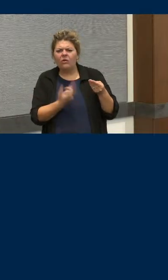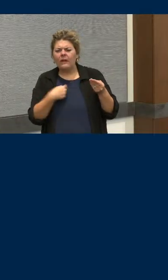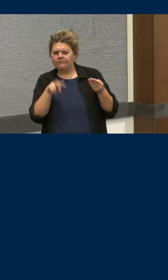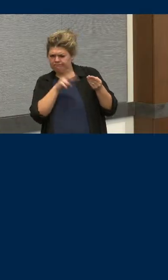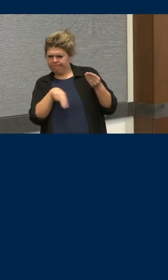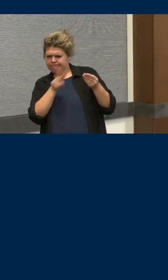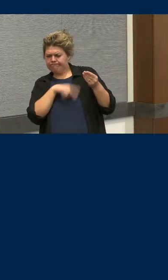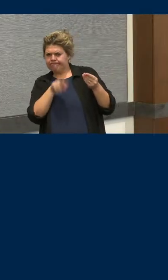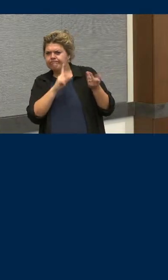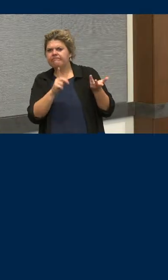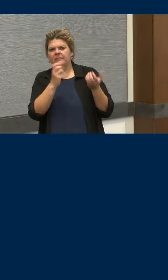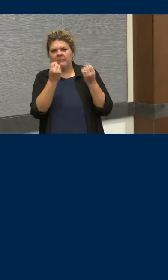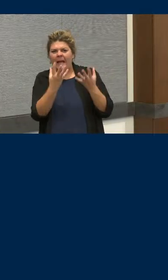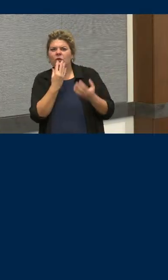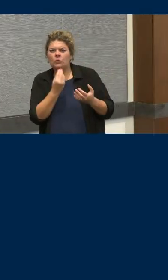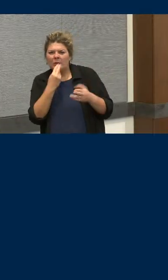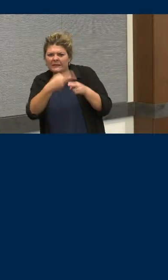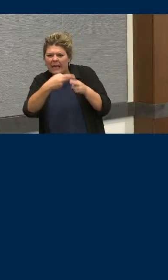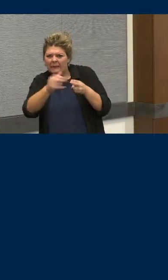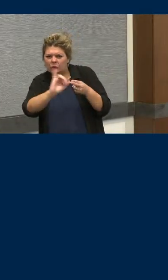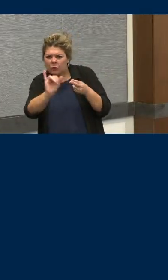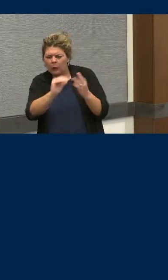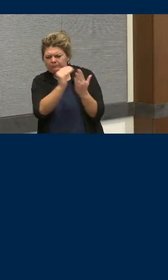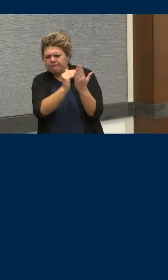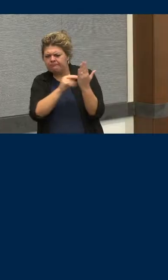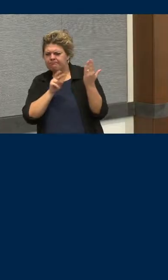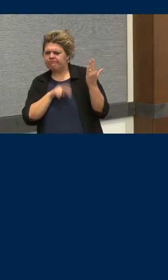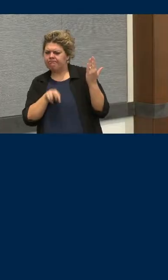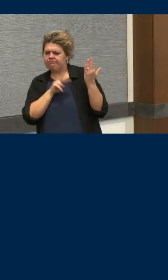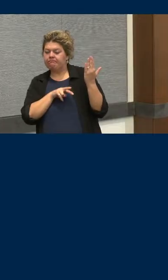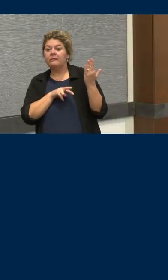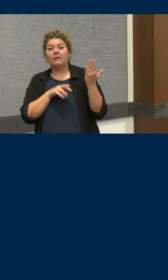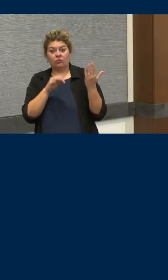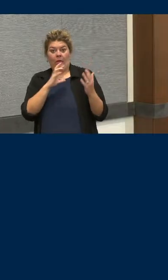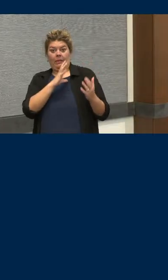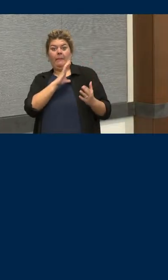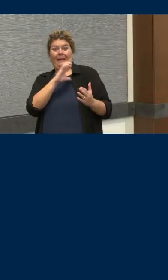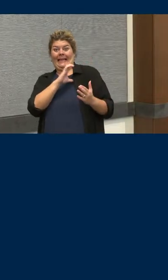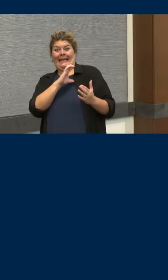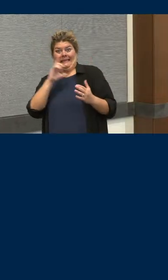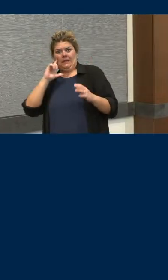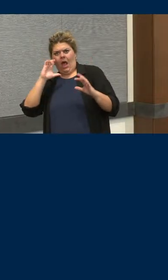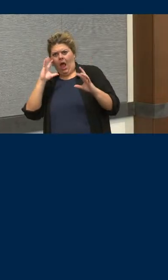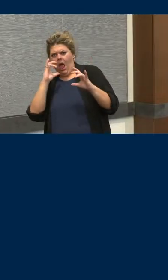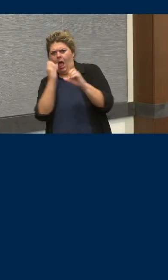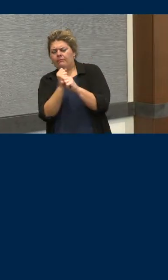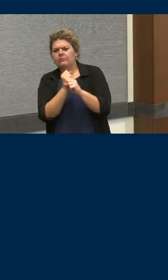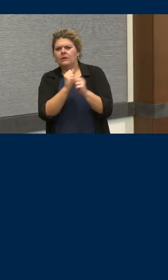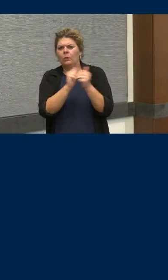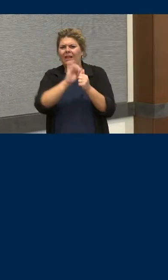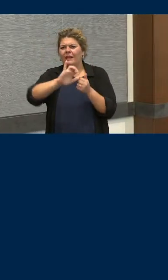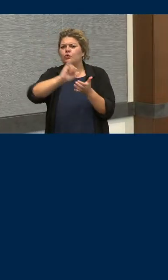among his possessions. Frank had attracted police attention through his New York license